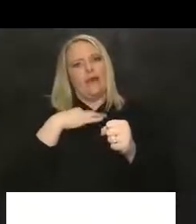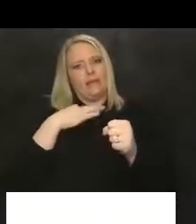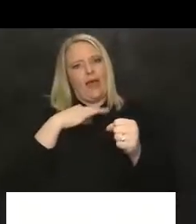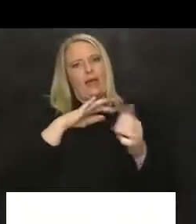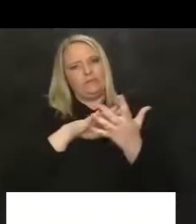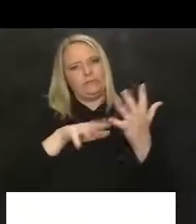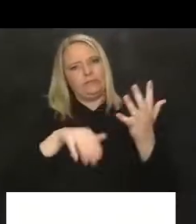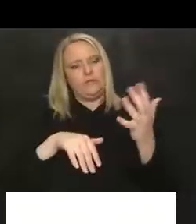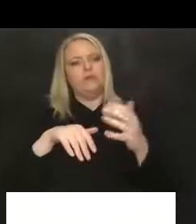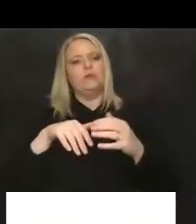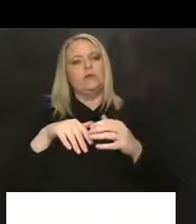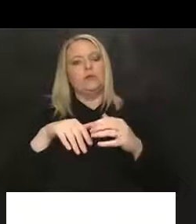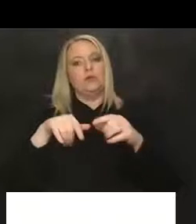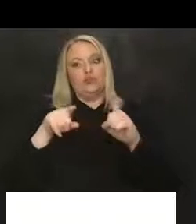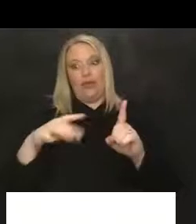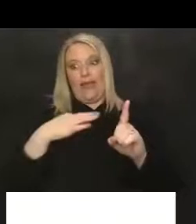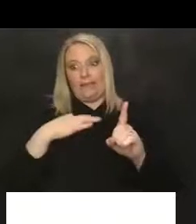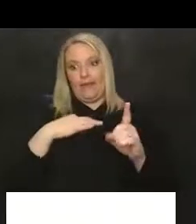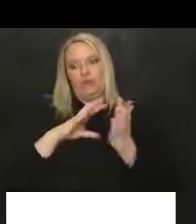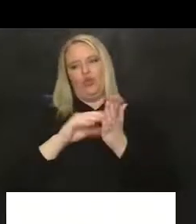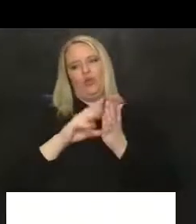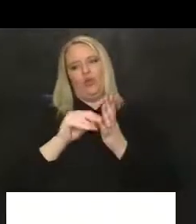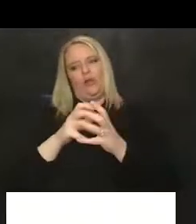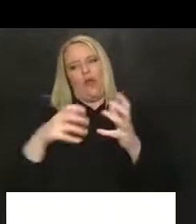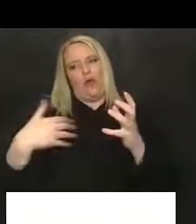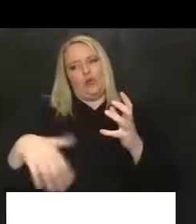you learn a lot when you're applying for grad school, and one of the things I learned was I